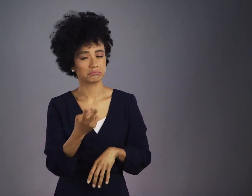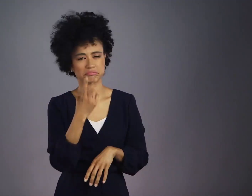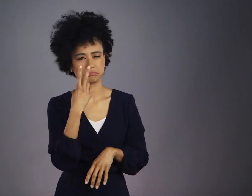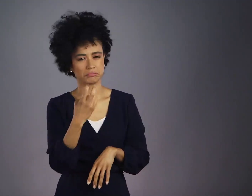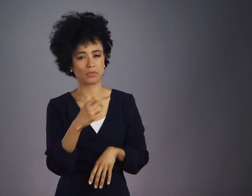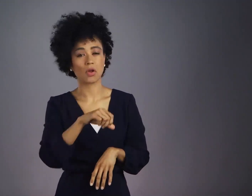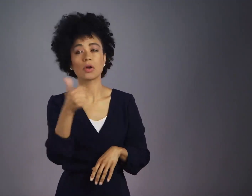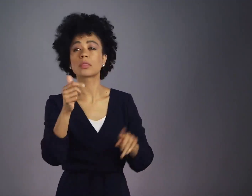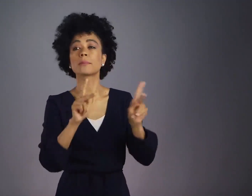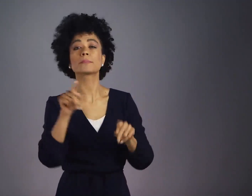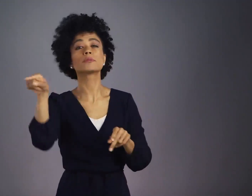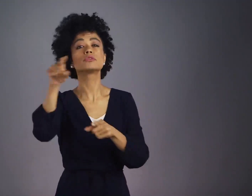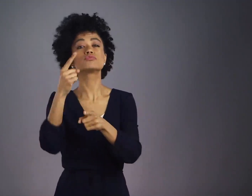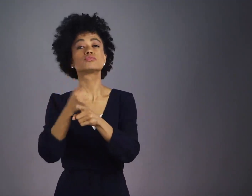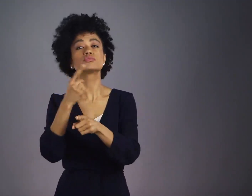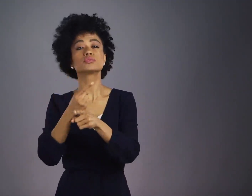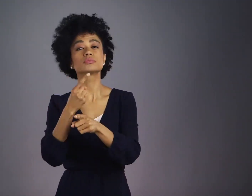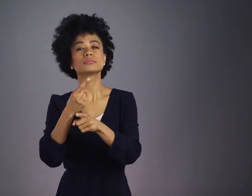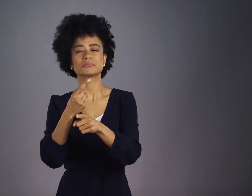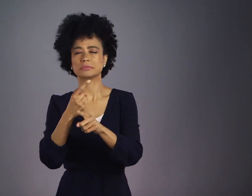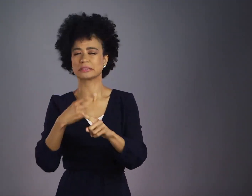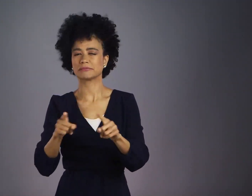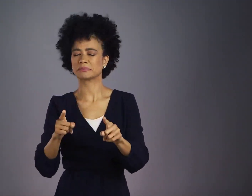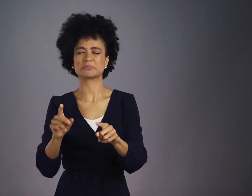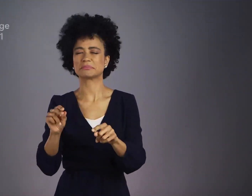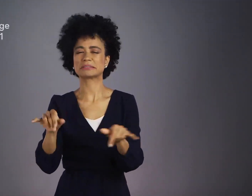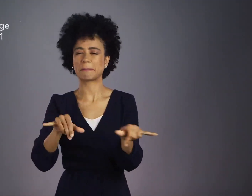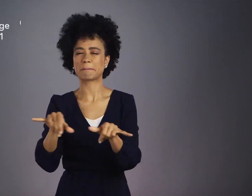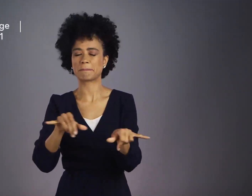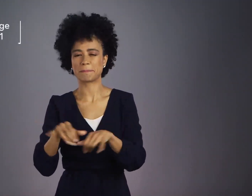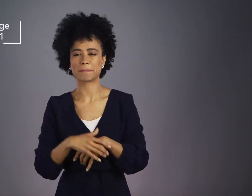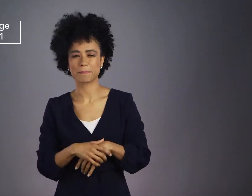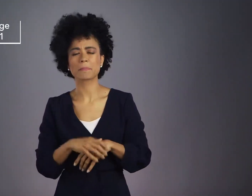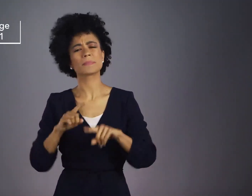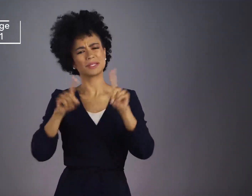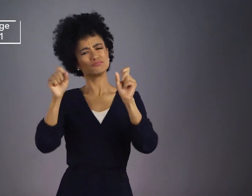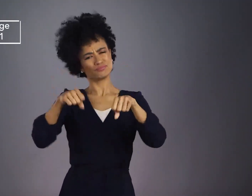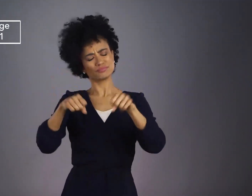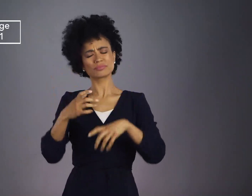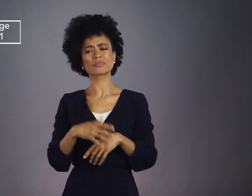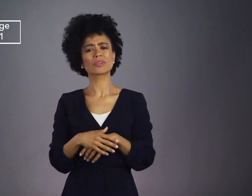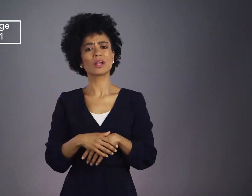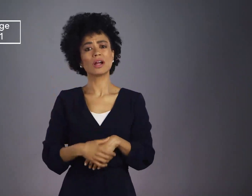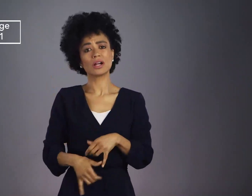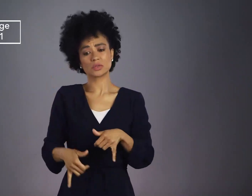we wouldn’t care to have advertised. We doubt if, in this respect, alcoholics